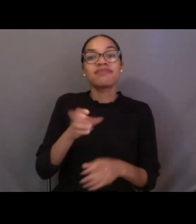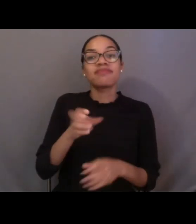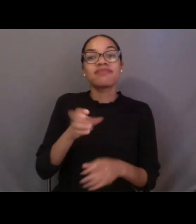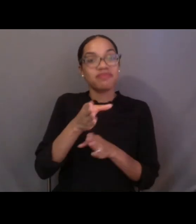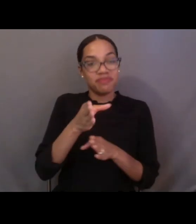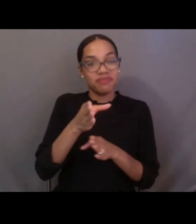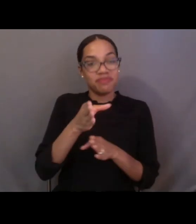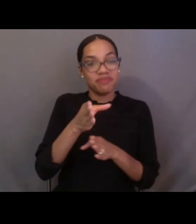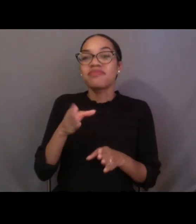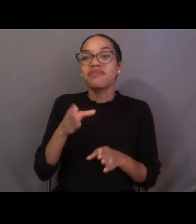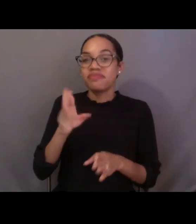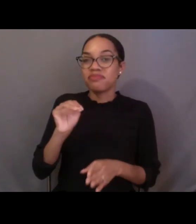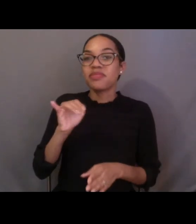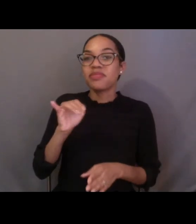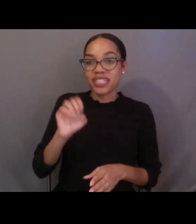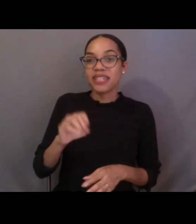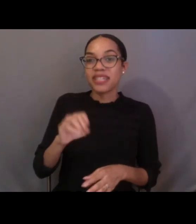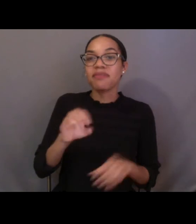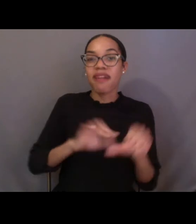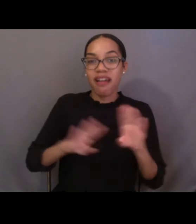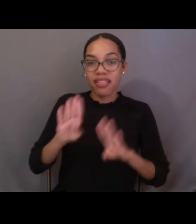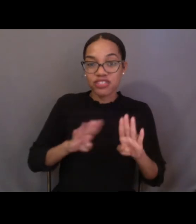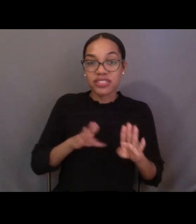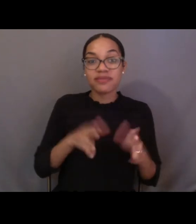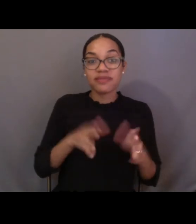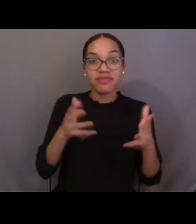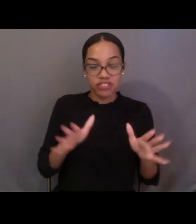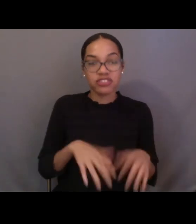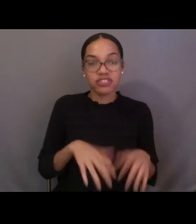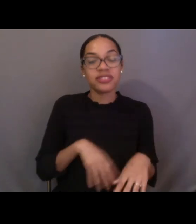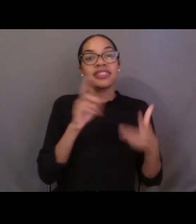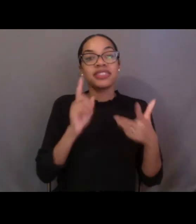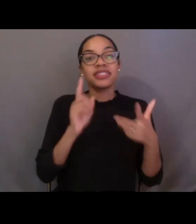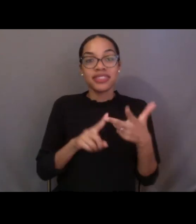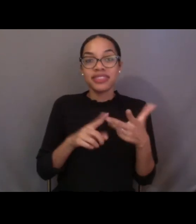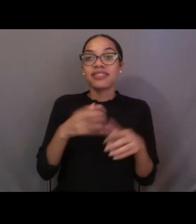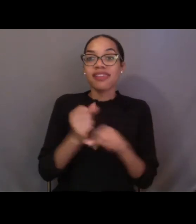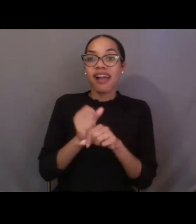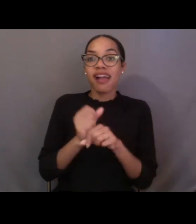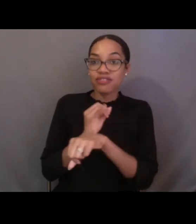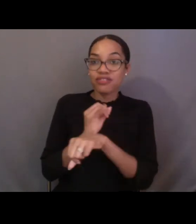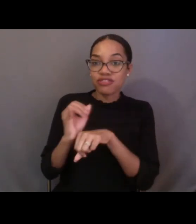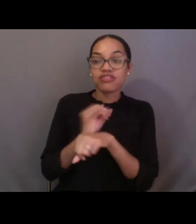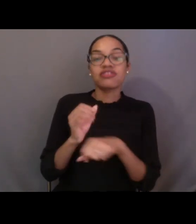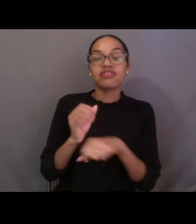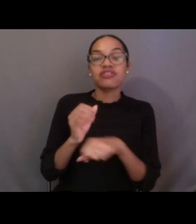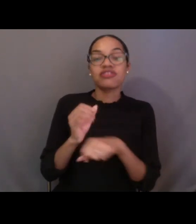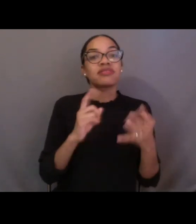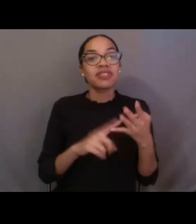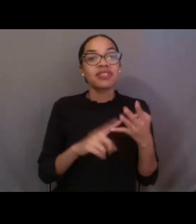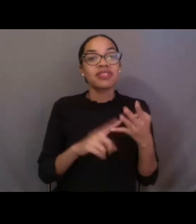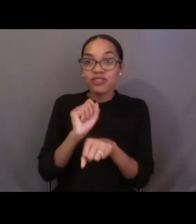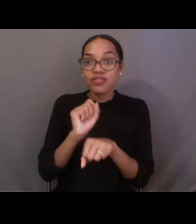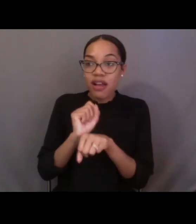I actually studied oysters in graduate school. I had many research jobs where I focused on shellfish in our coastal waters.